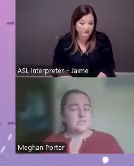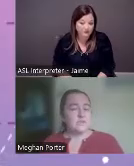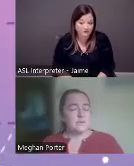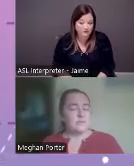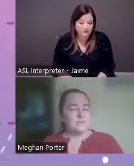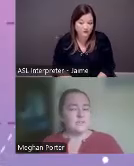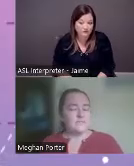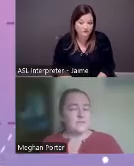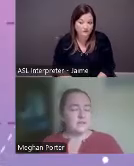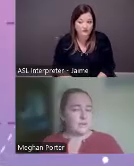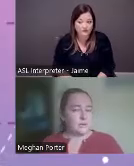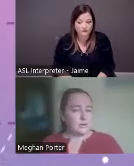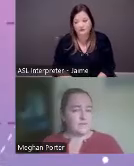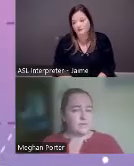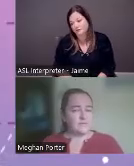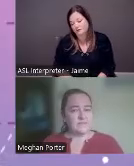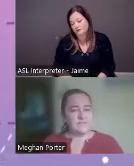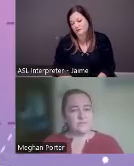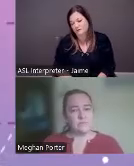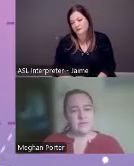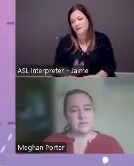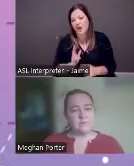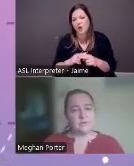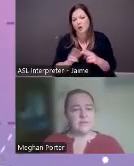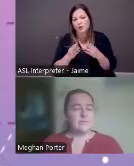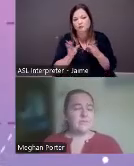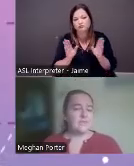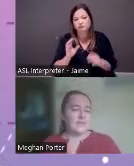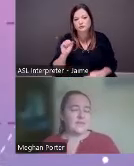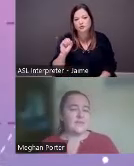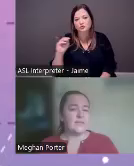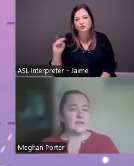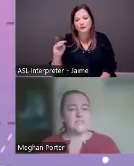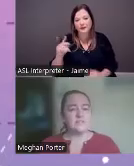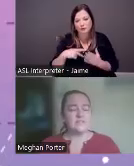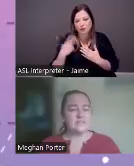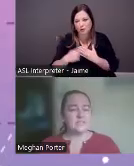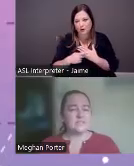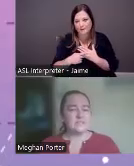So just for a quick overview of our social media program, the ADA Knowledge Translation Center